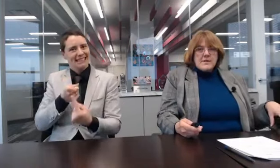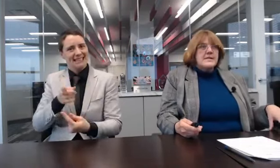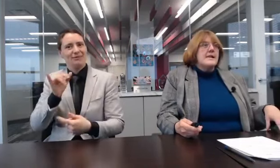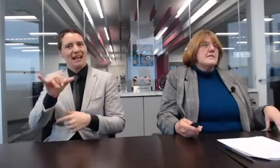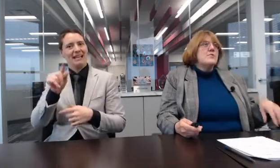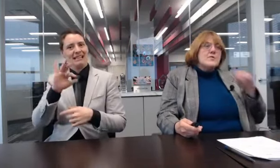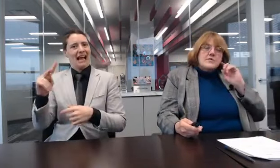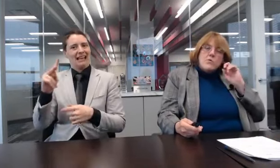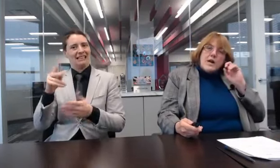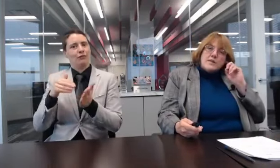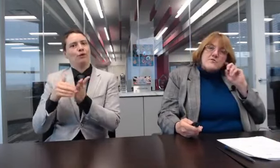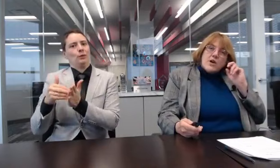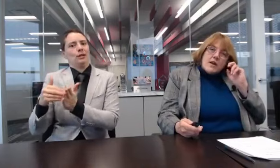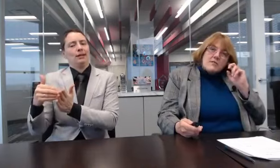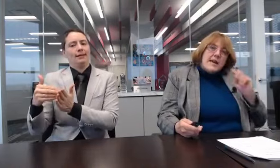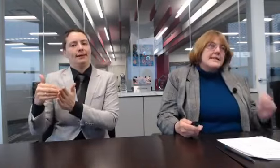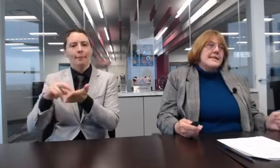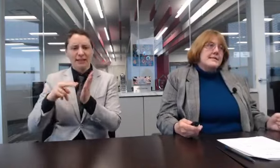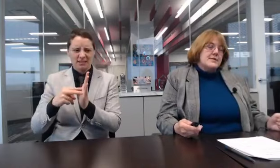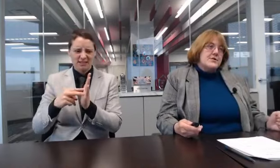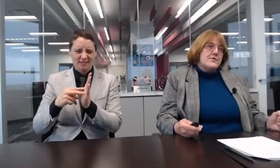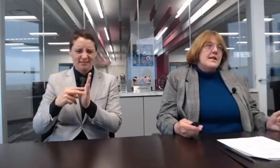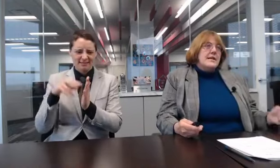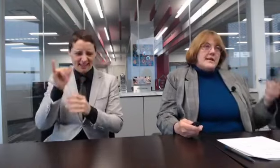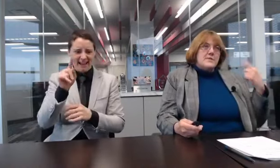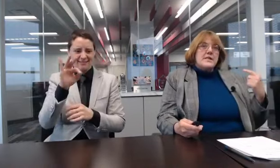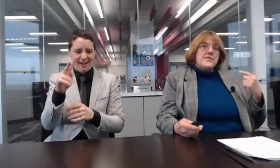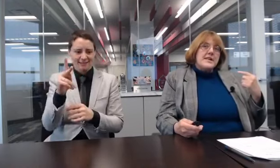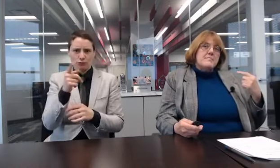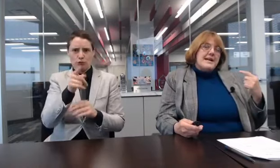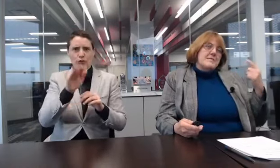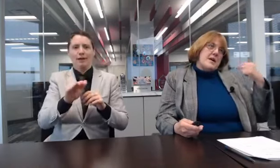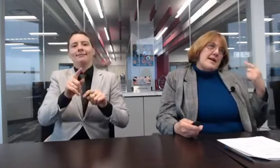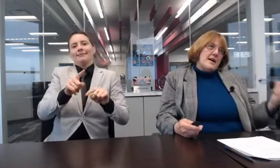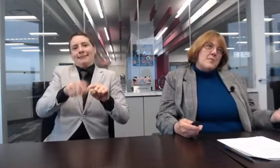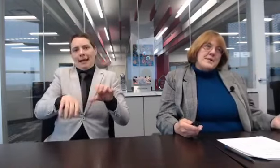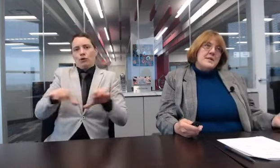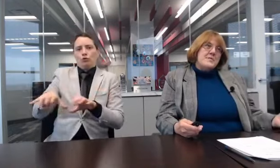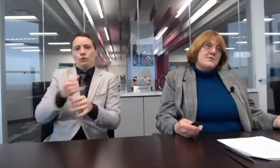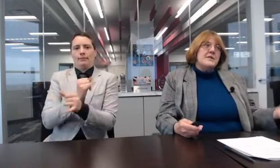with the County Boards what your child can and can't do. And really think about, am I helping them do it,